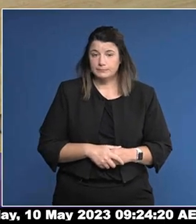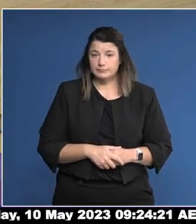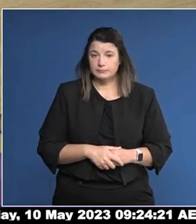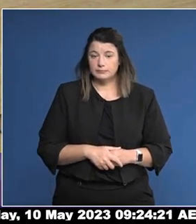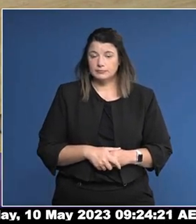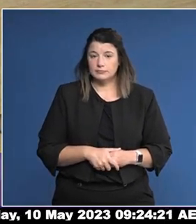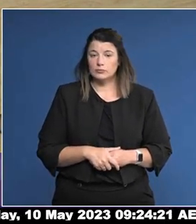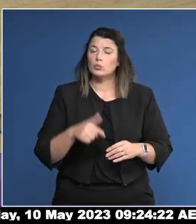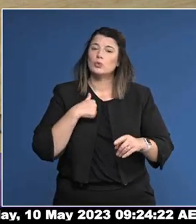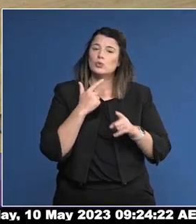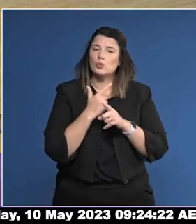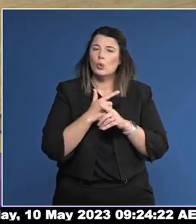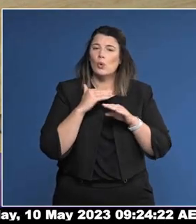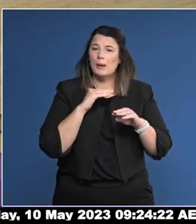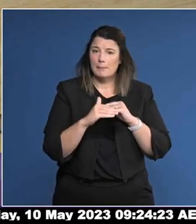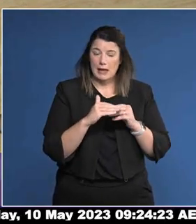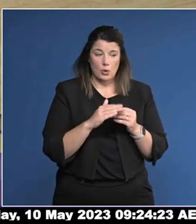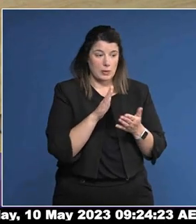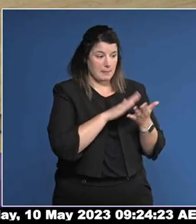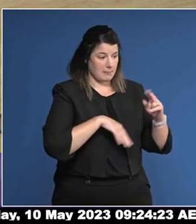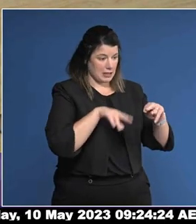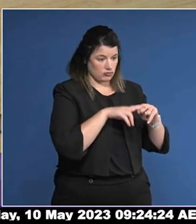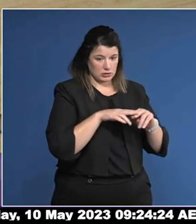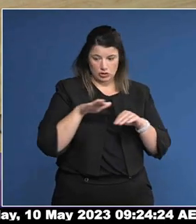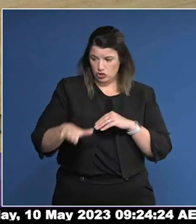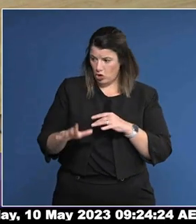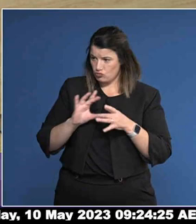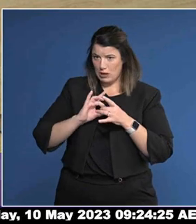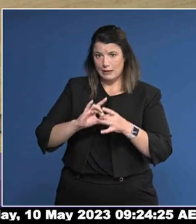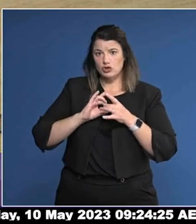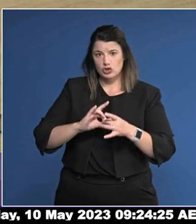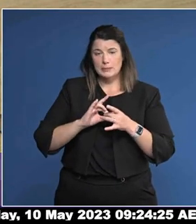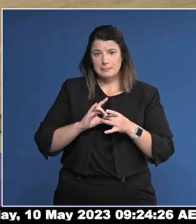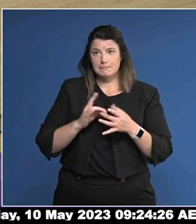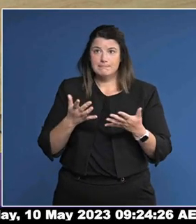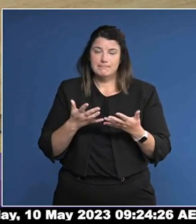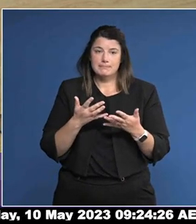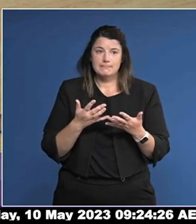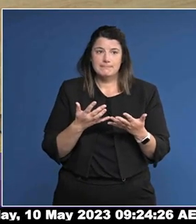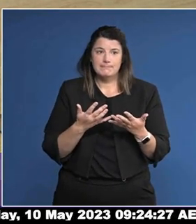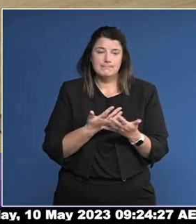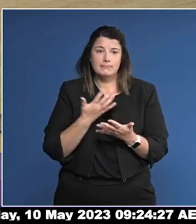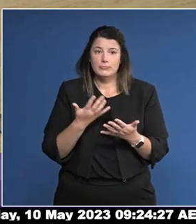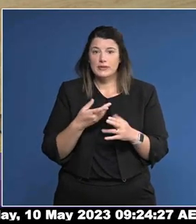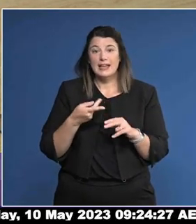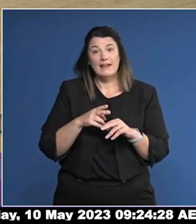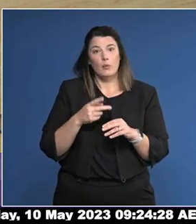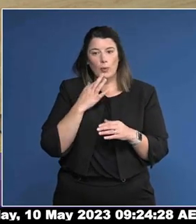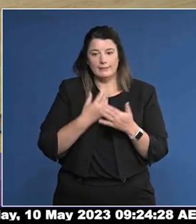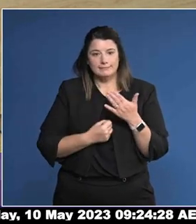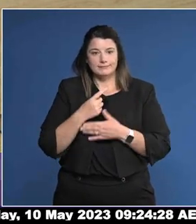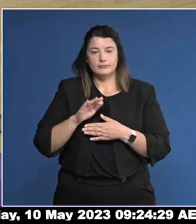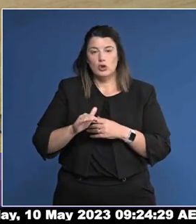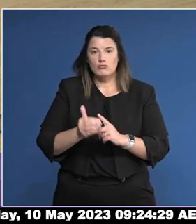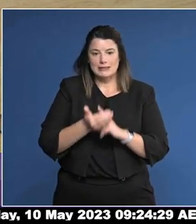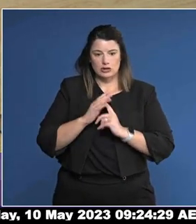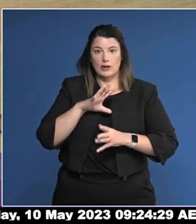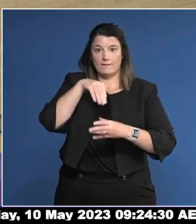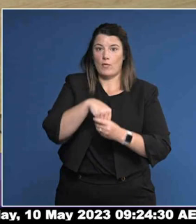relationship between parents and child in a child protection setting, to what extent does